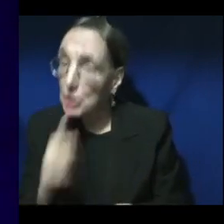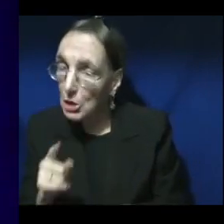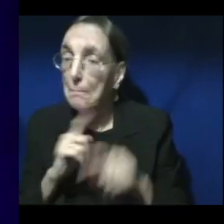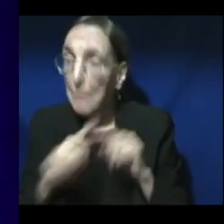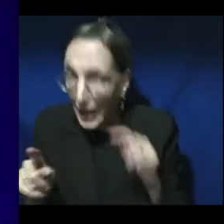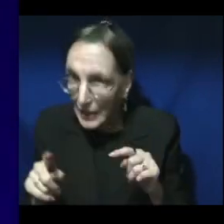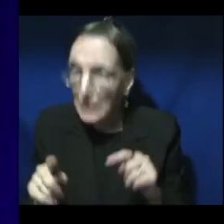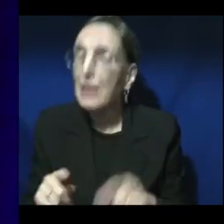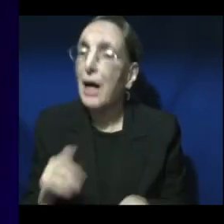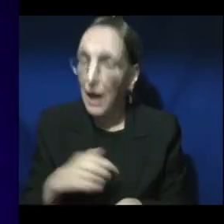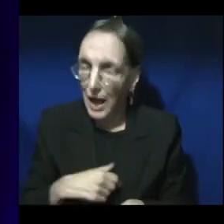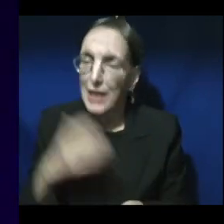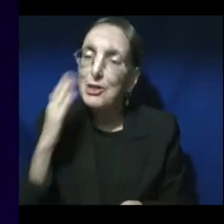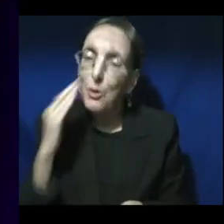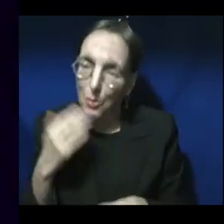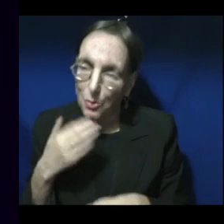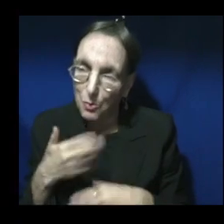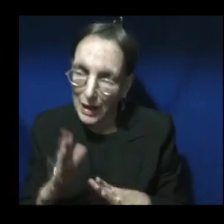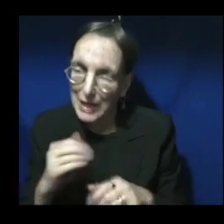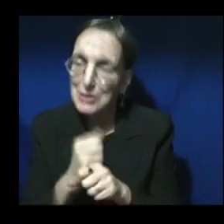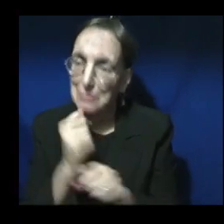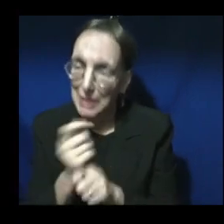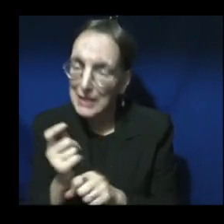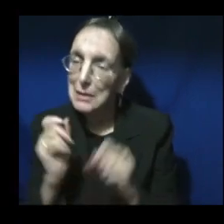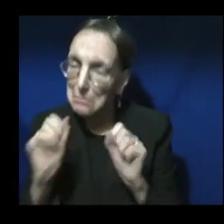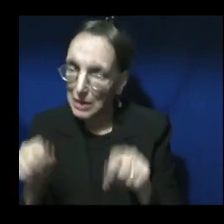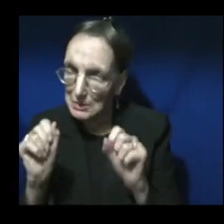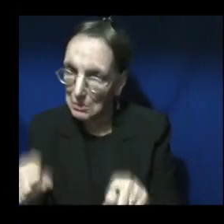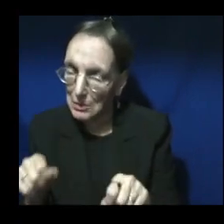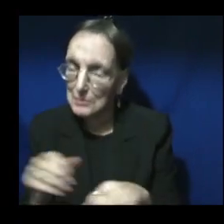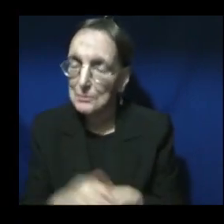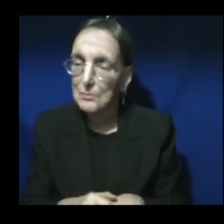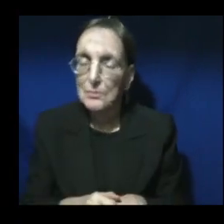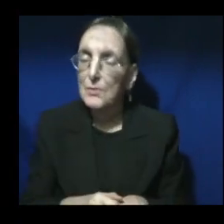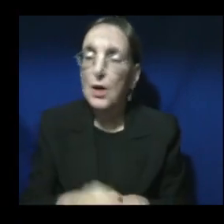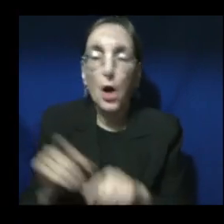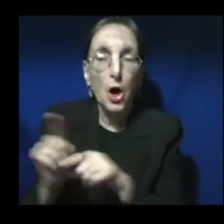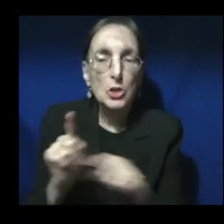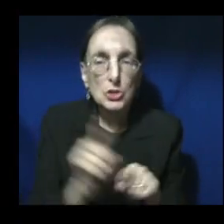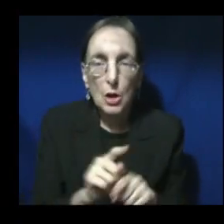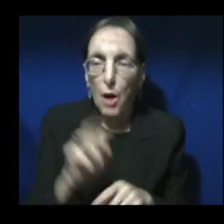You can also say: don’t hesitate. And what do I mean by that? Ums, uhs, and ers, right? We